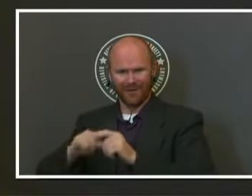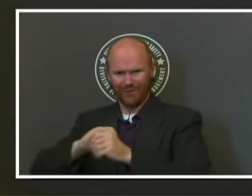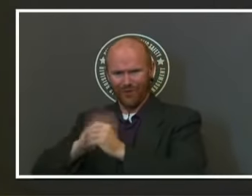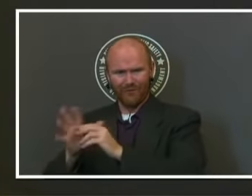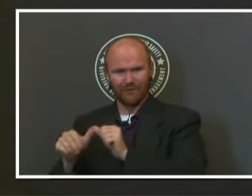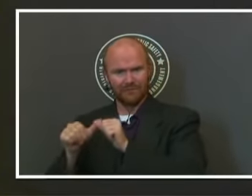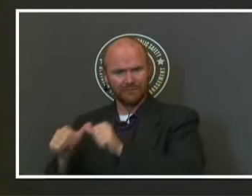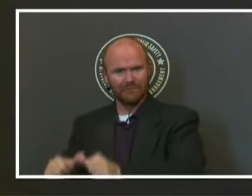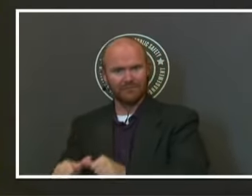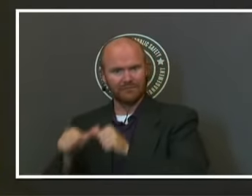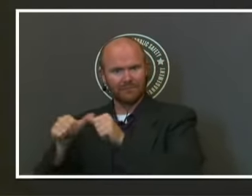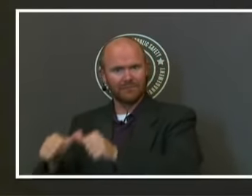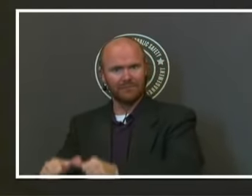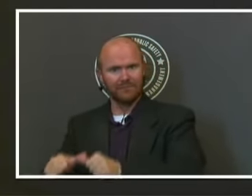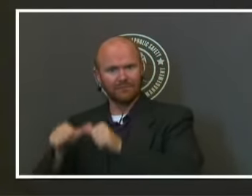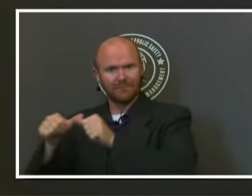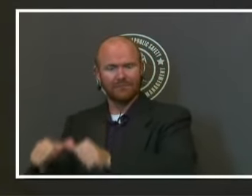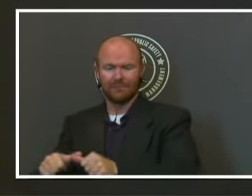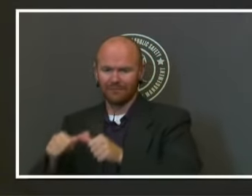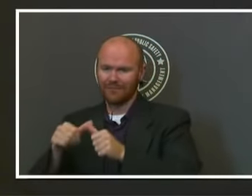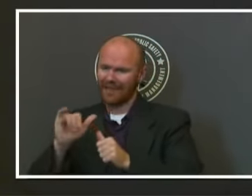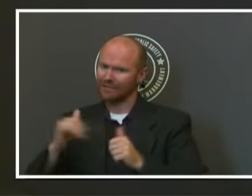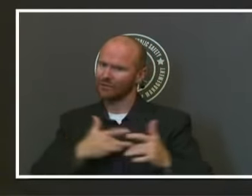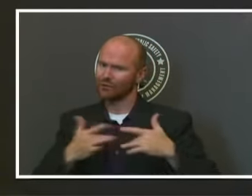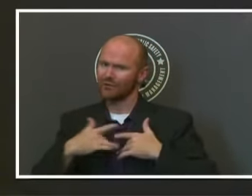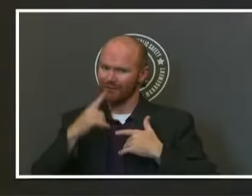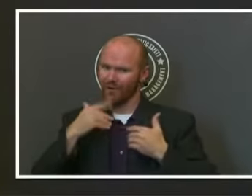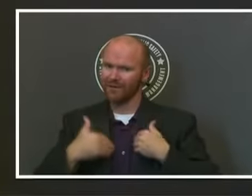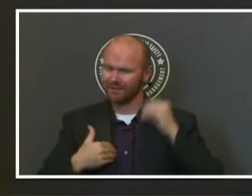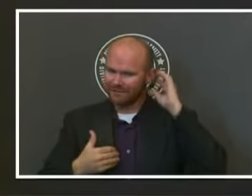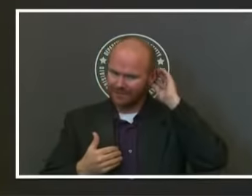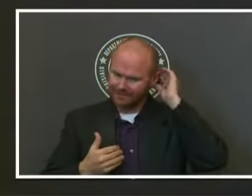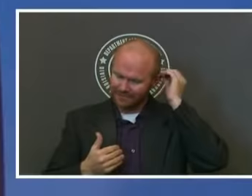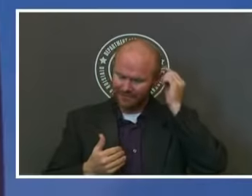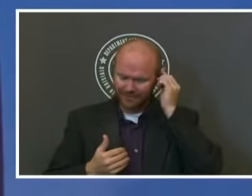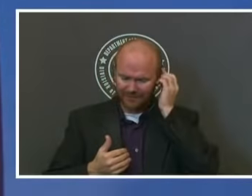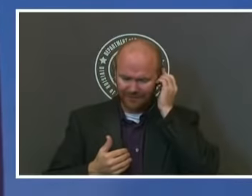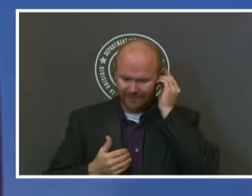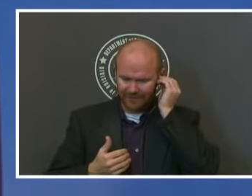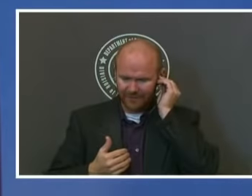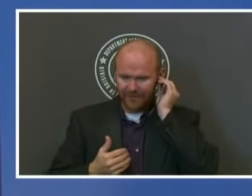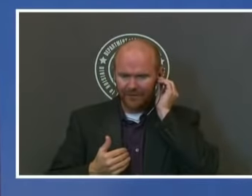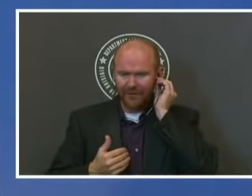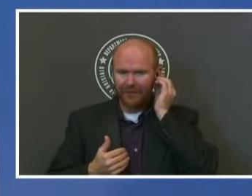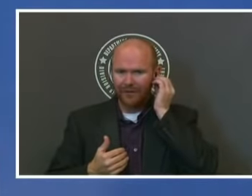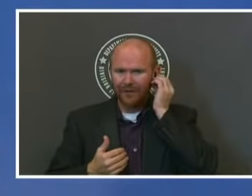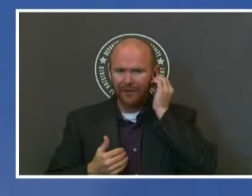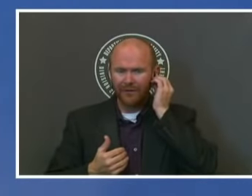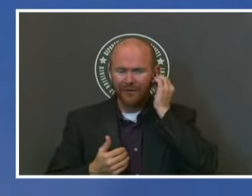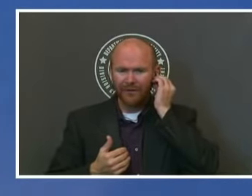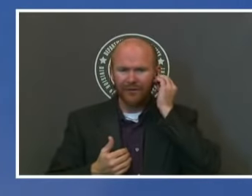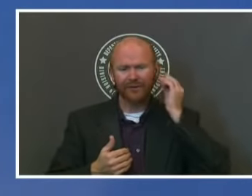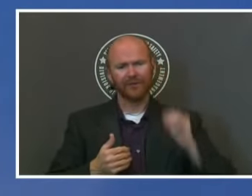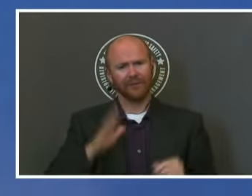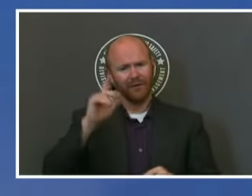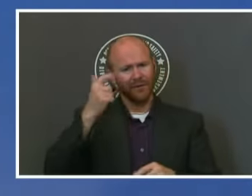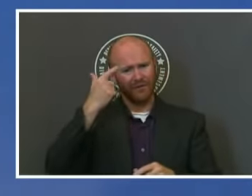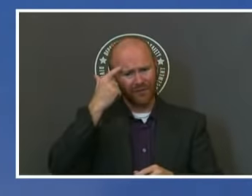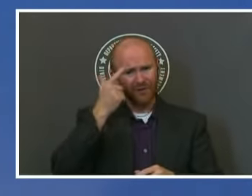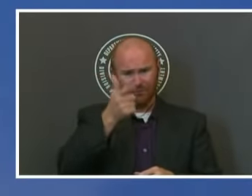all of us governor when when